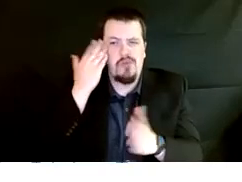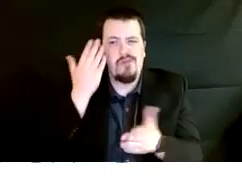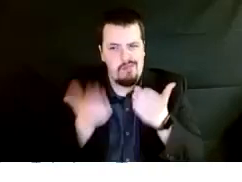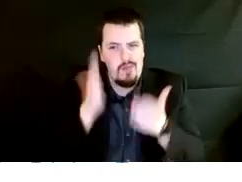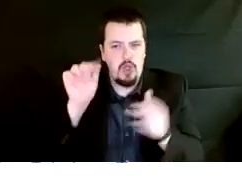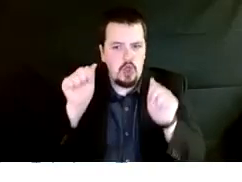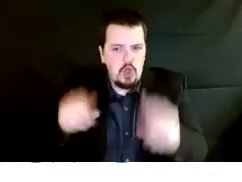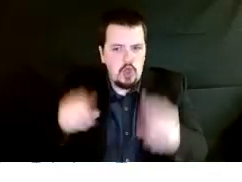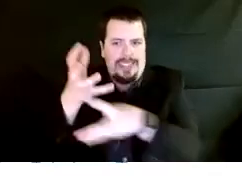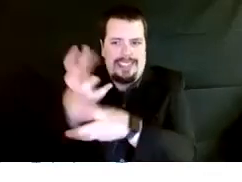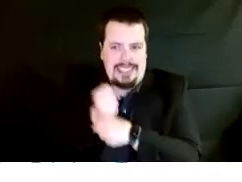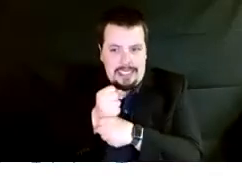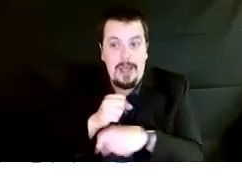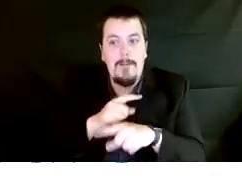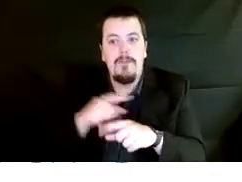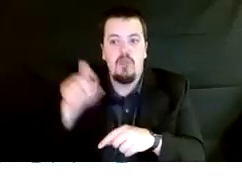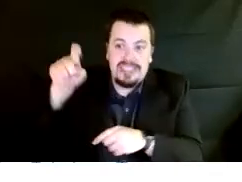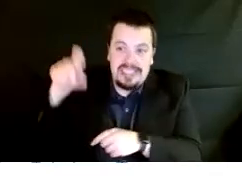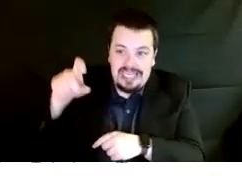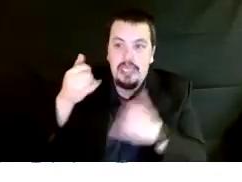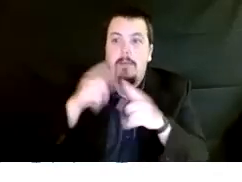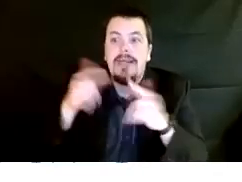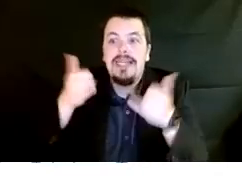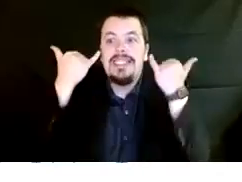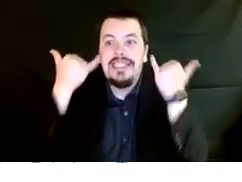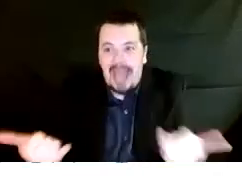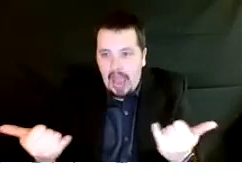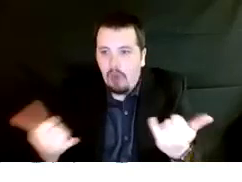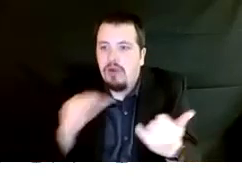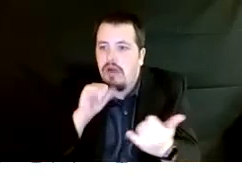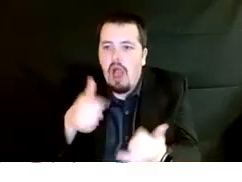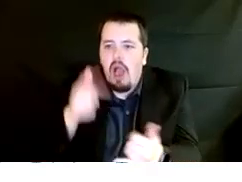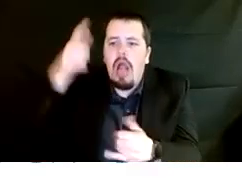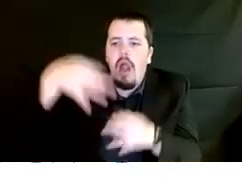what we needed is we needed it now um and we needed it quickly and with some urgency